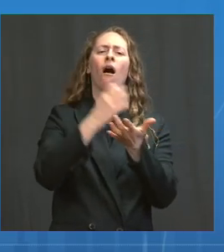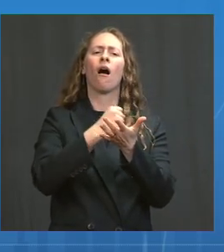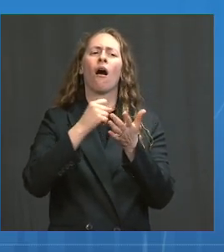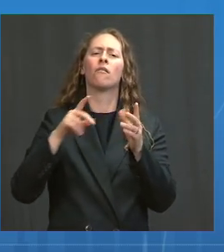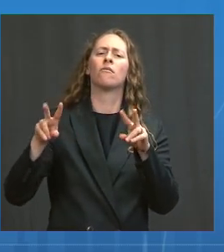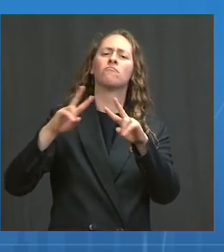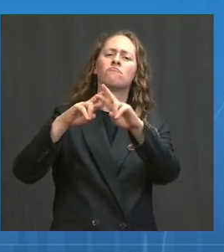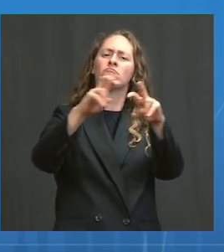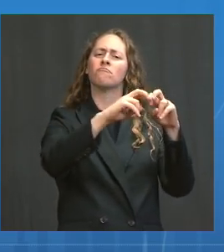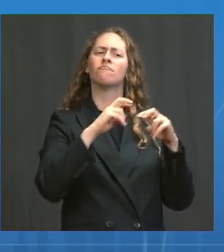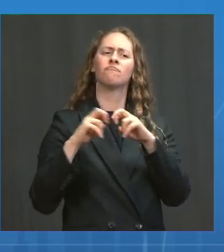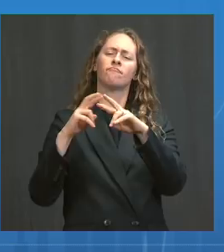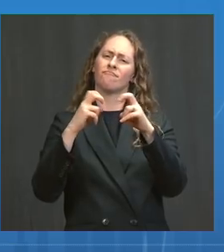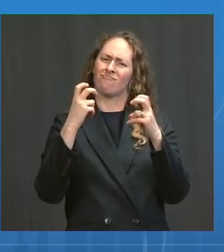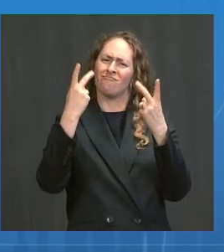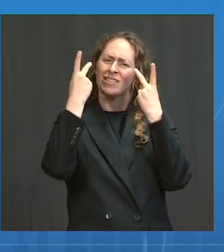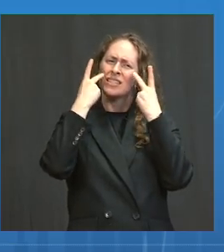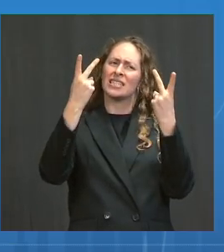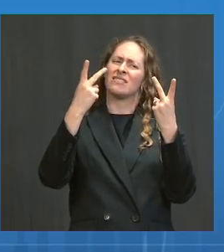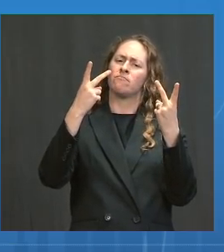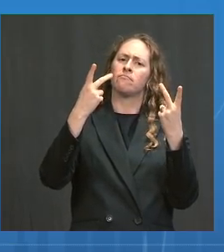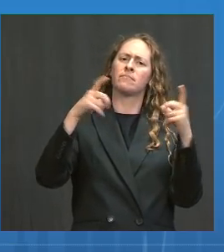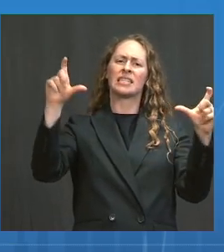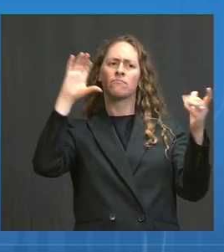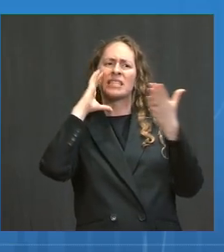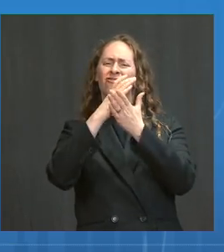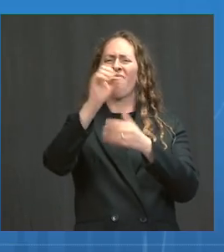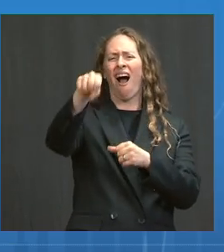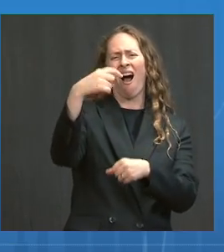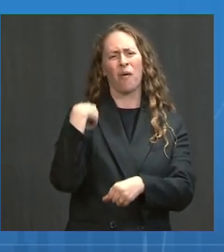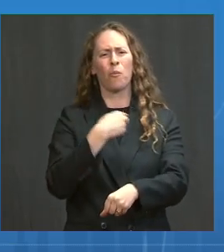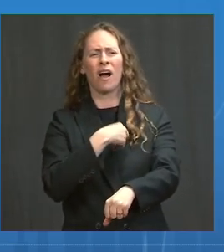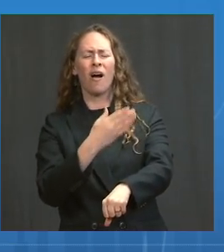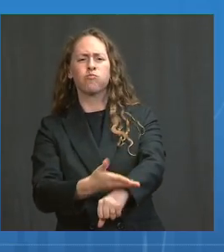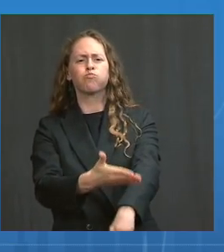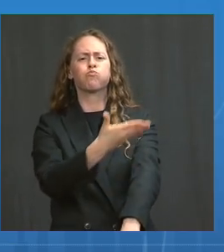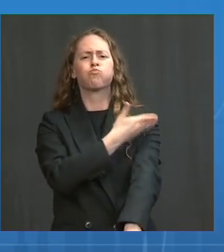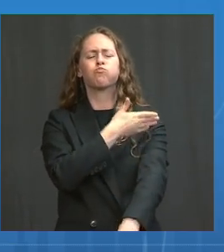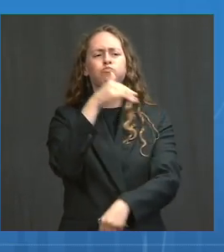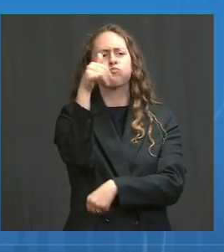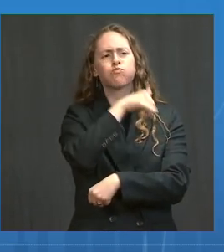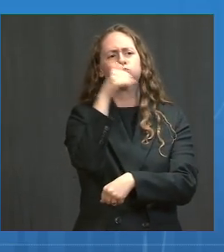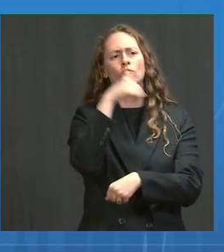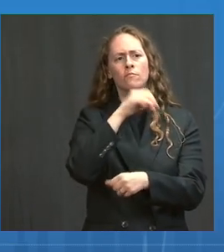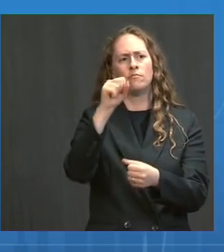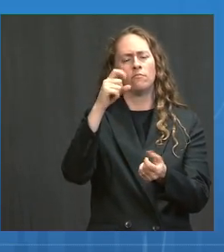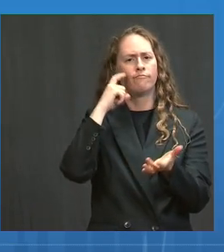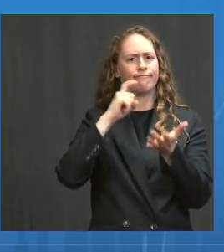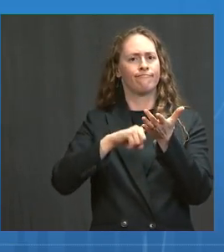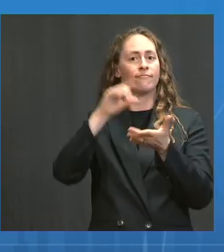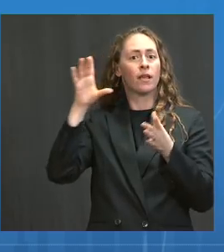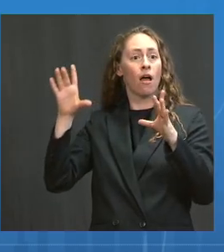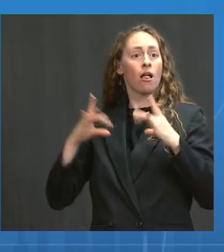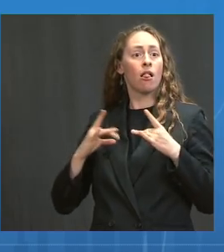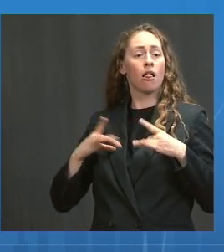towards ending the pandemic. We continue to see overall low numbers of cases, hospitalizations, and deaths.